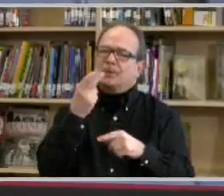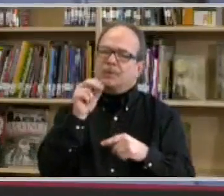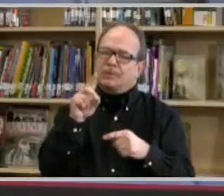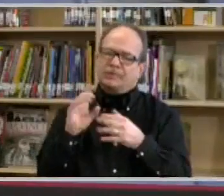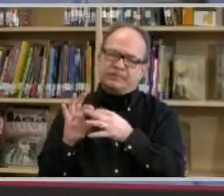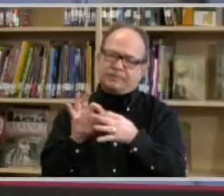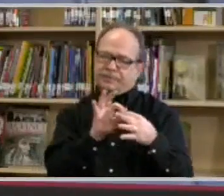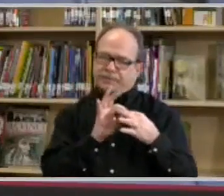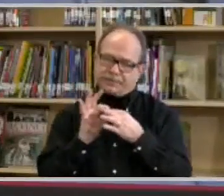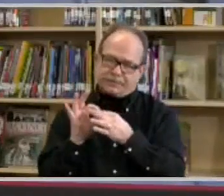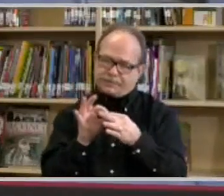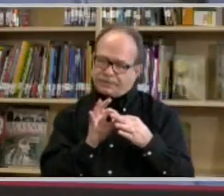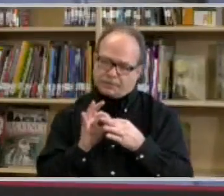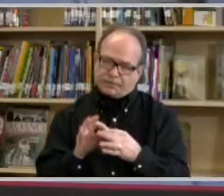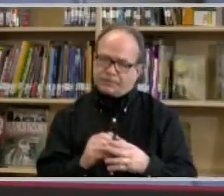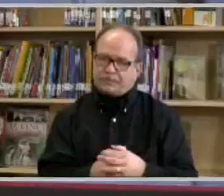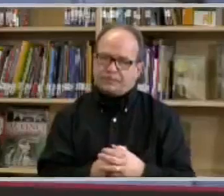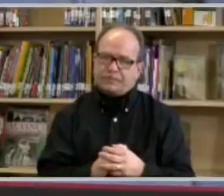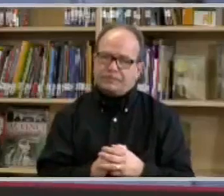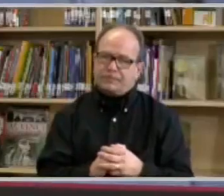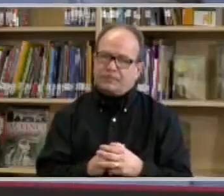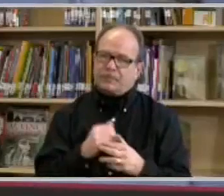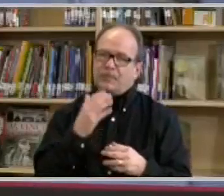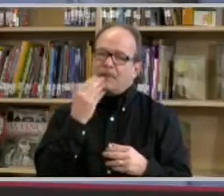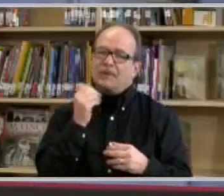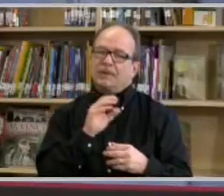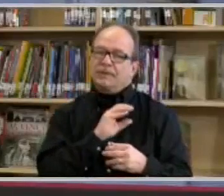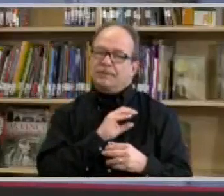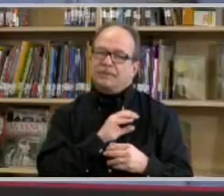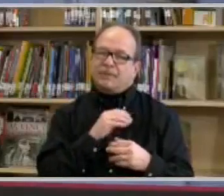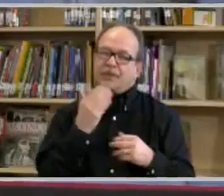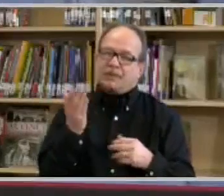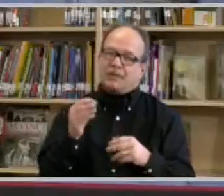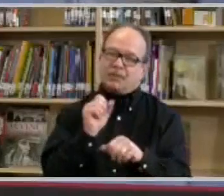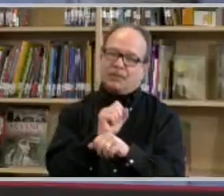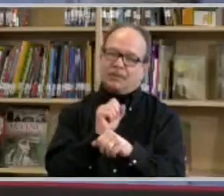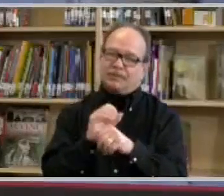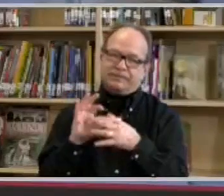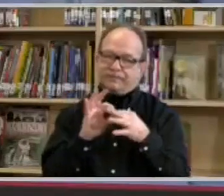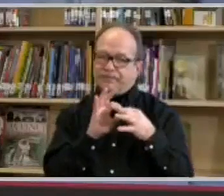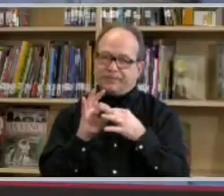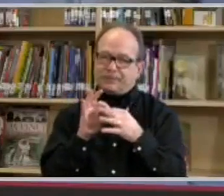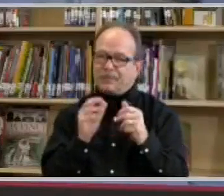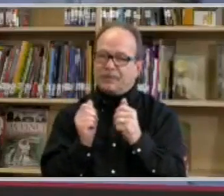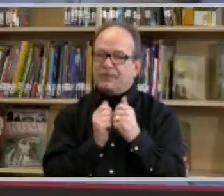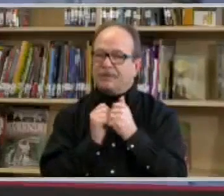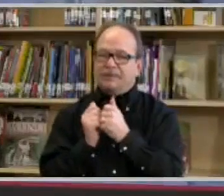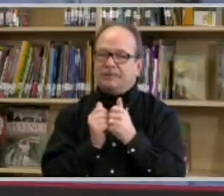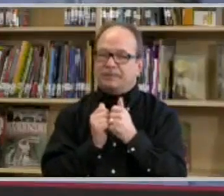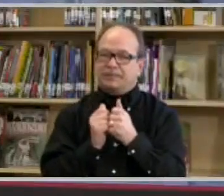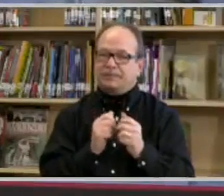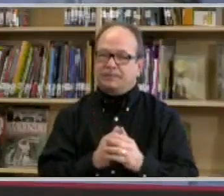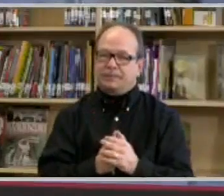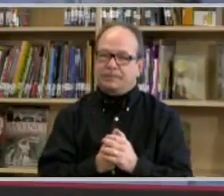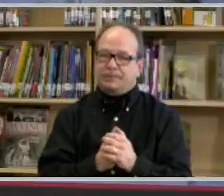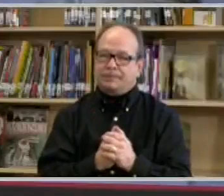A BROTHERHOOD THAT THE PROBABLY CAN CAN COME TOGETHER ON THE